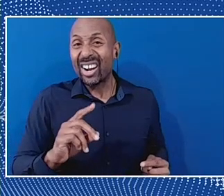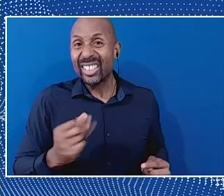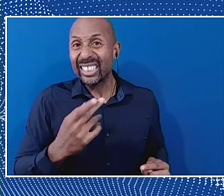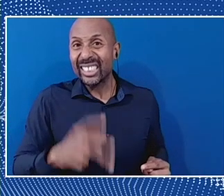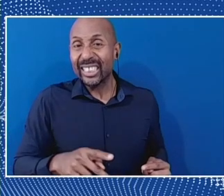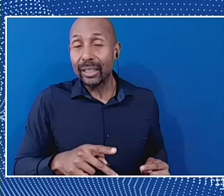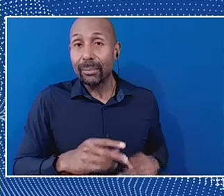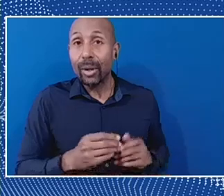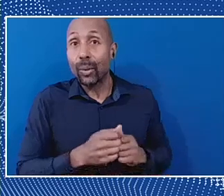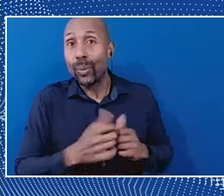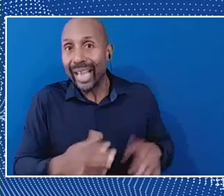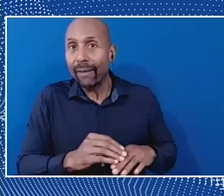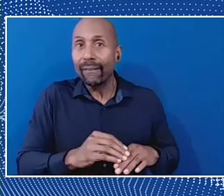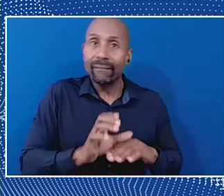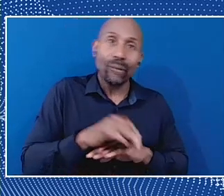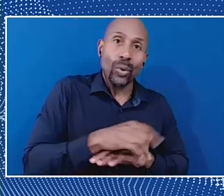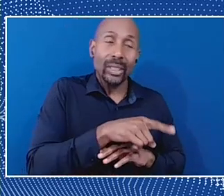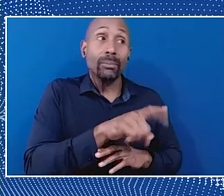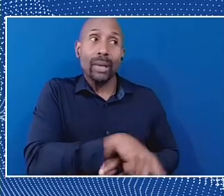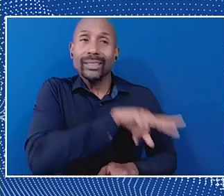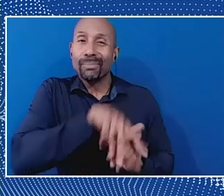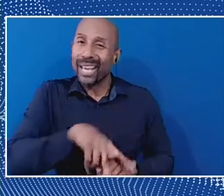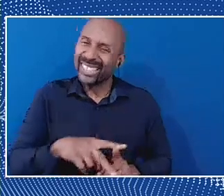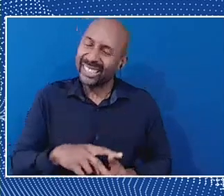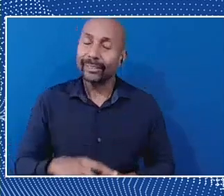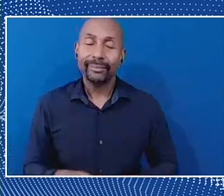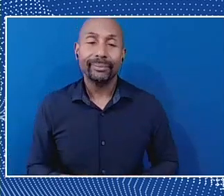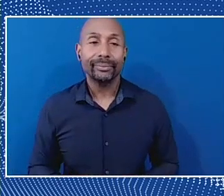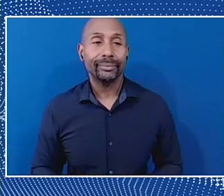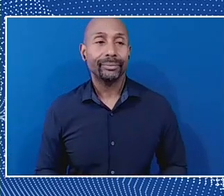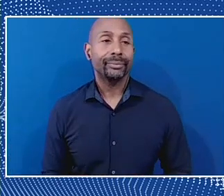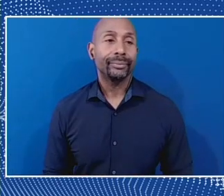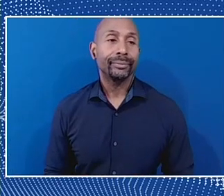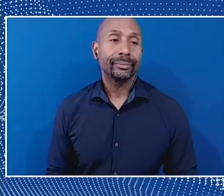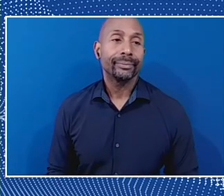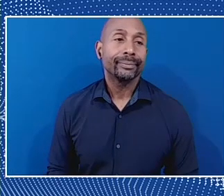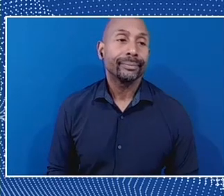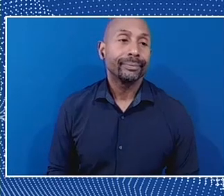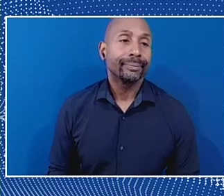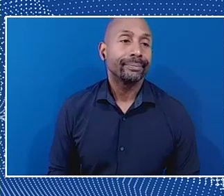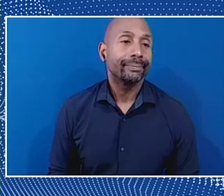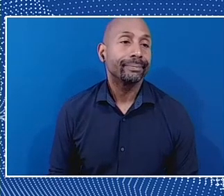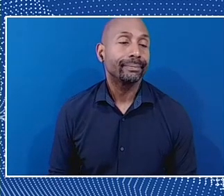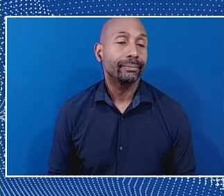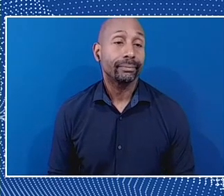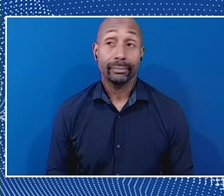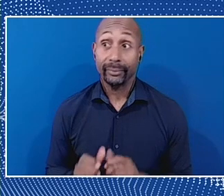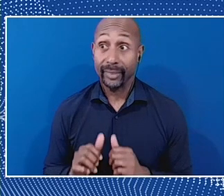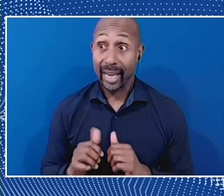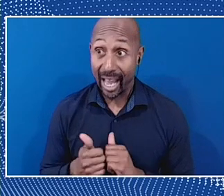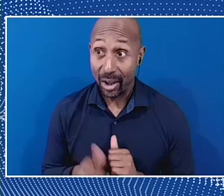of who's eligible. It's about how the Department goes about finding those people without making them apply.